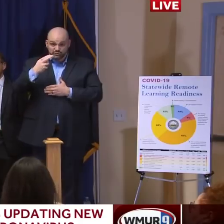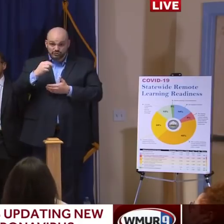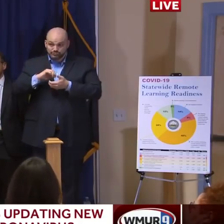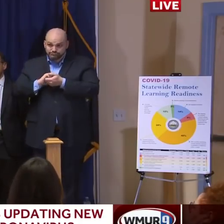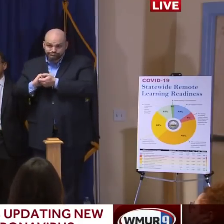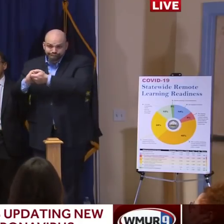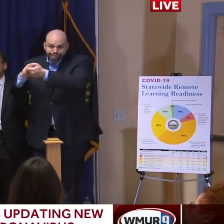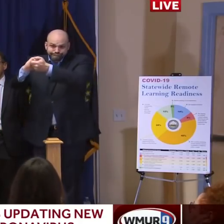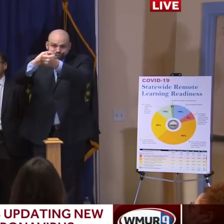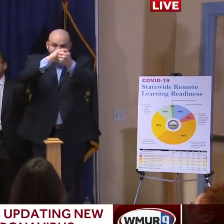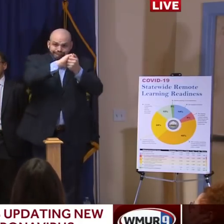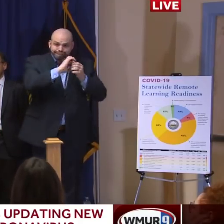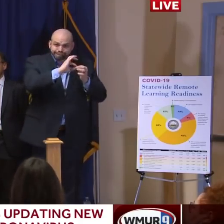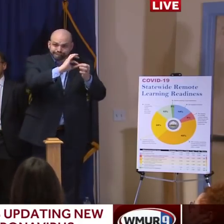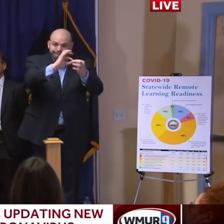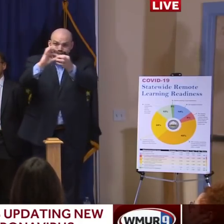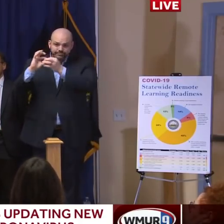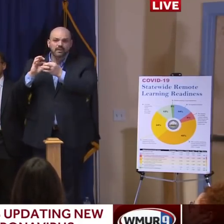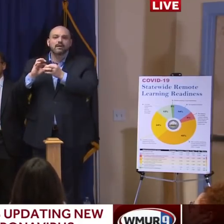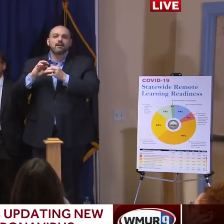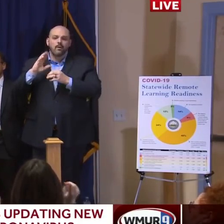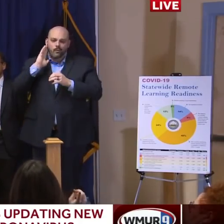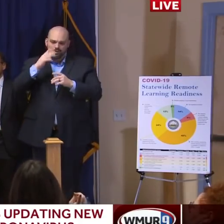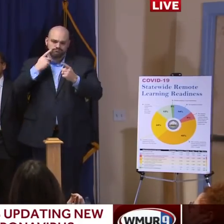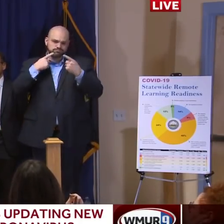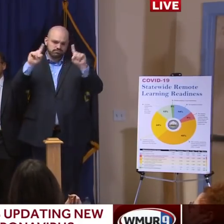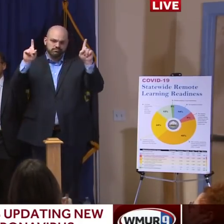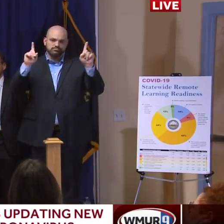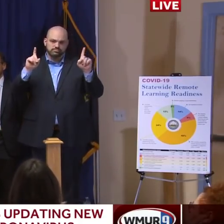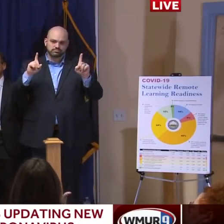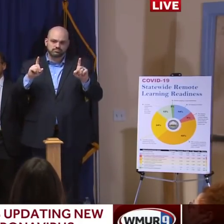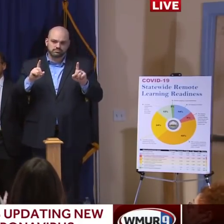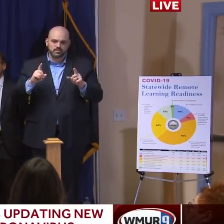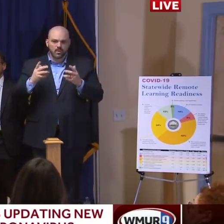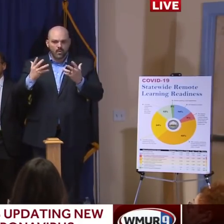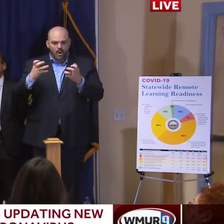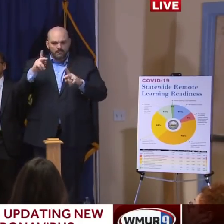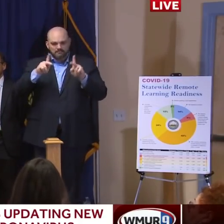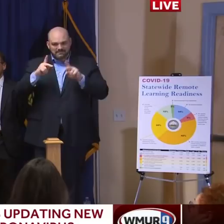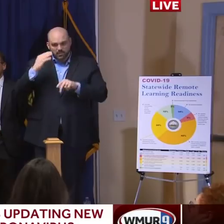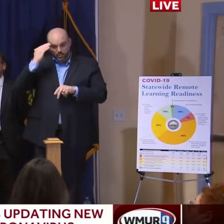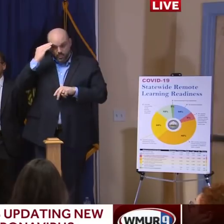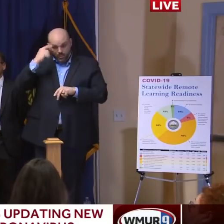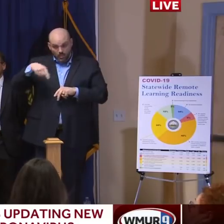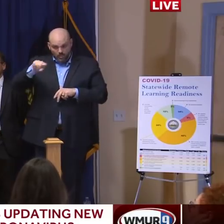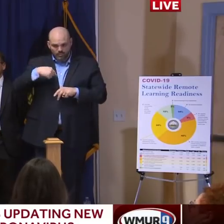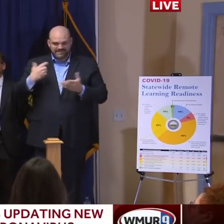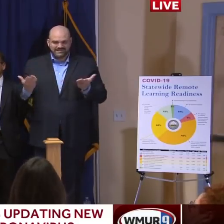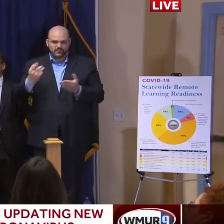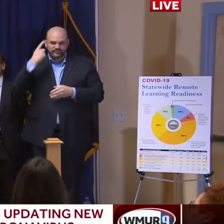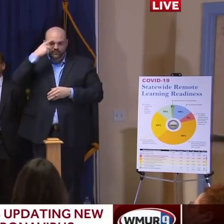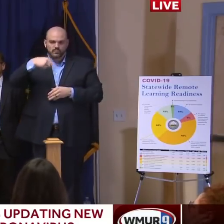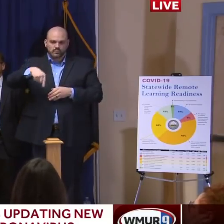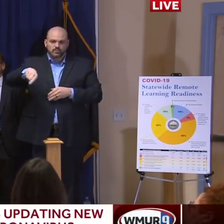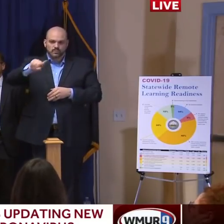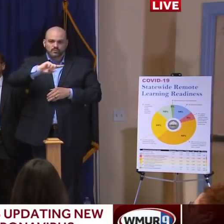WE COME TOGETHER AND CAN DO VERY WELL. WE HAVE BEEN SUCCESSFUL SO FAR GIVEN THE LEVEL OF THIS HEALTH CARE. IT IS AN EMERGENCY TO BE SURE.